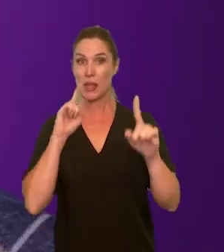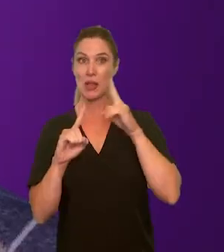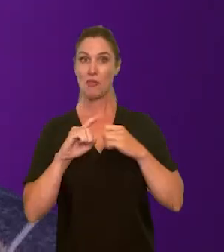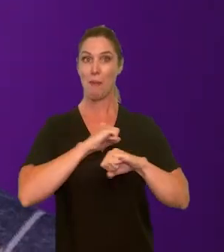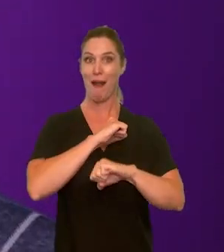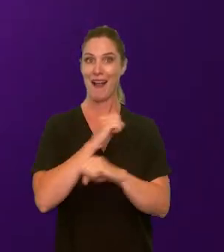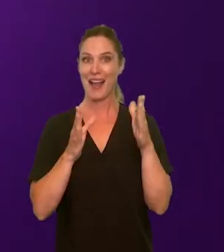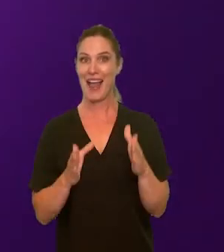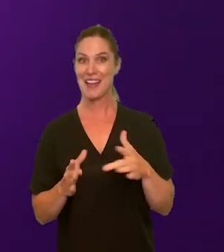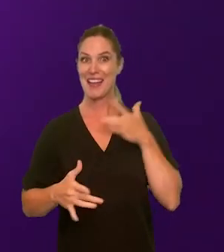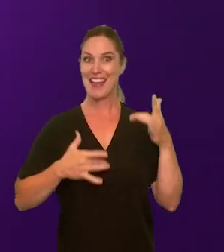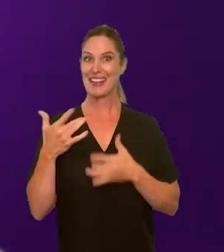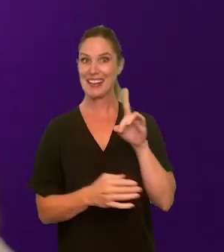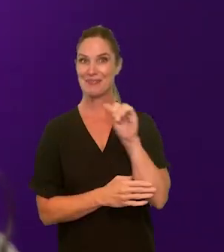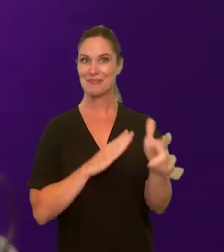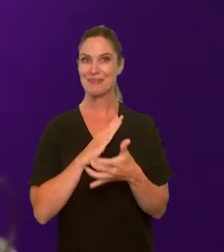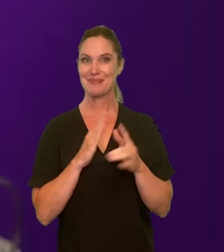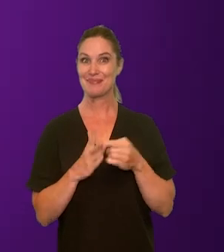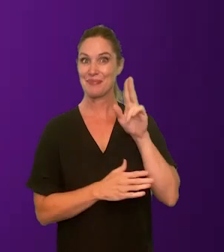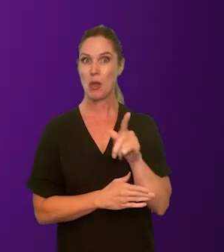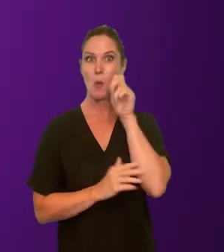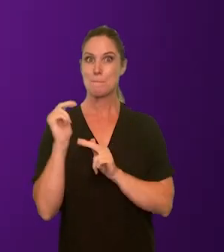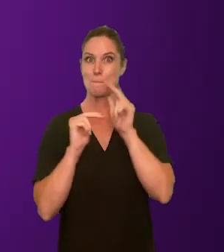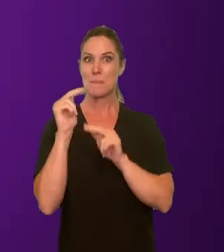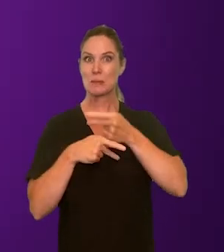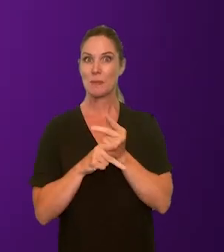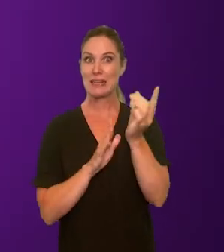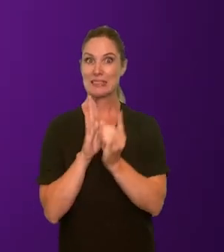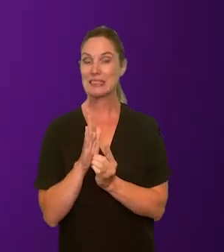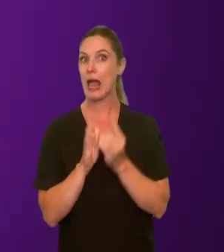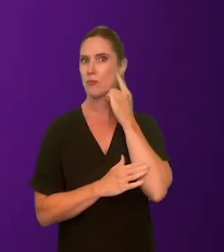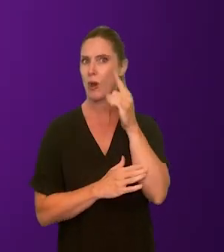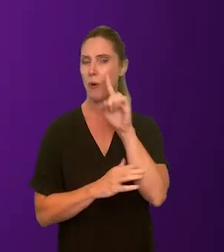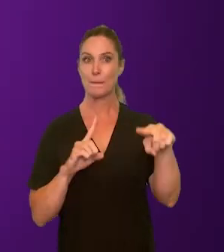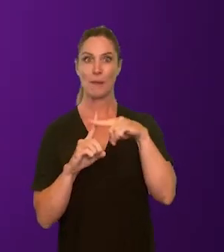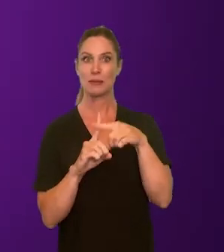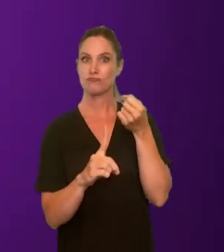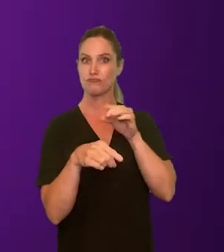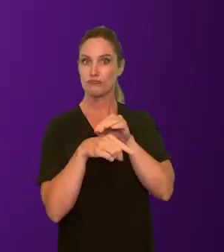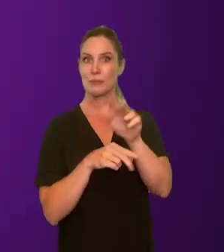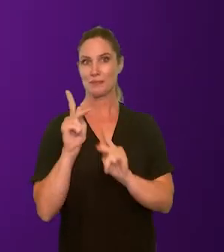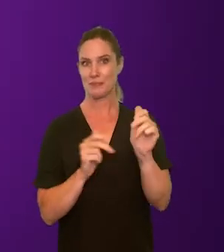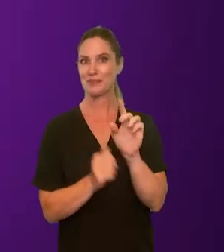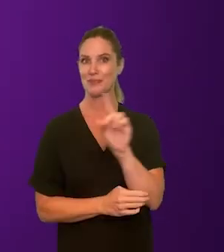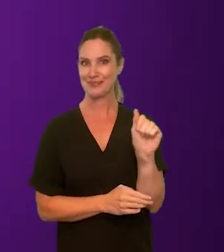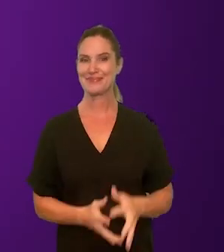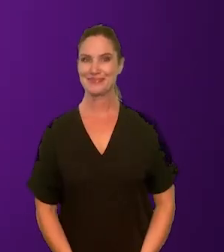of exciting disability tech startups who are building products designed to positively impact the lives of people with disabilities.